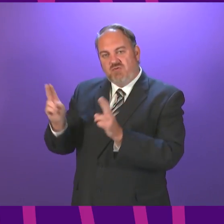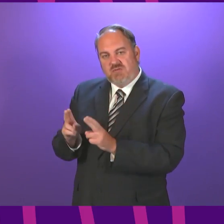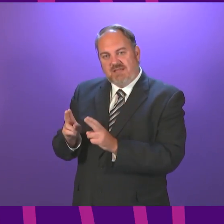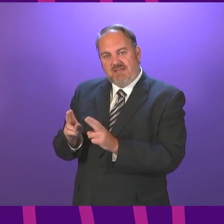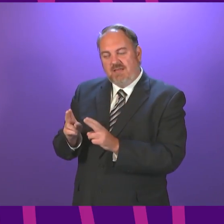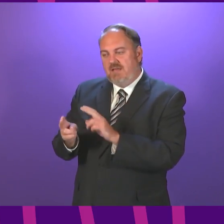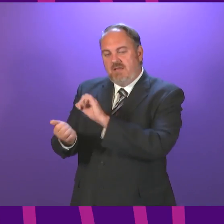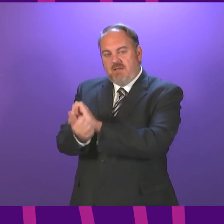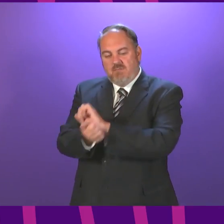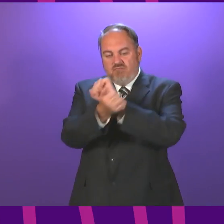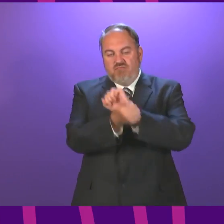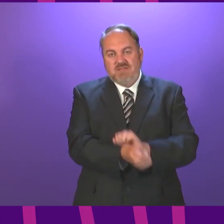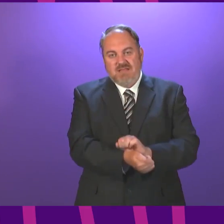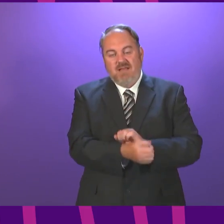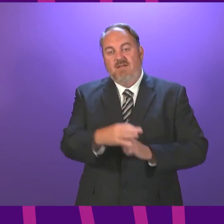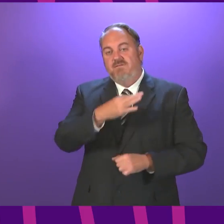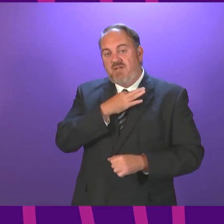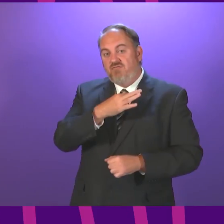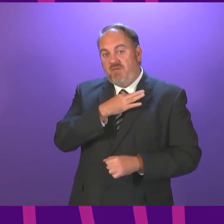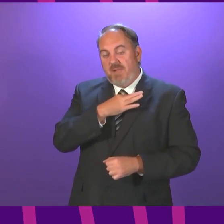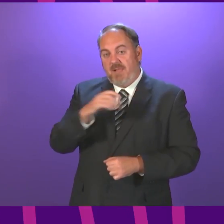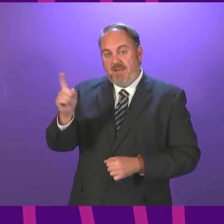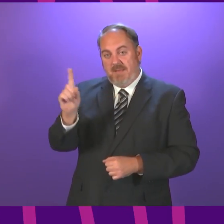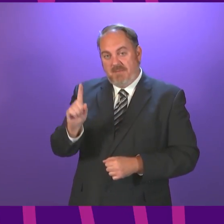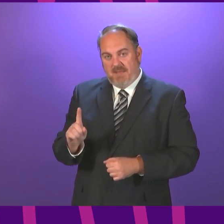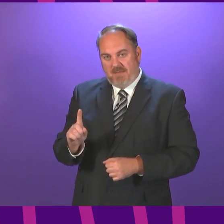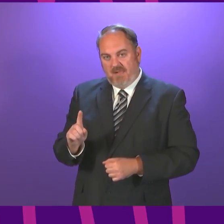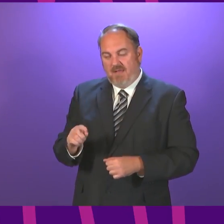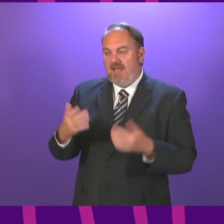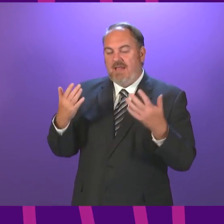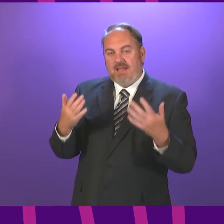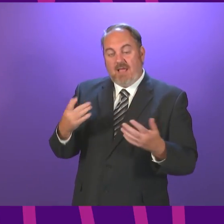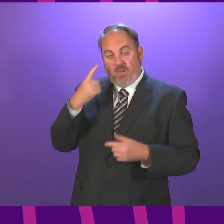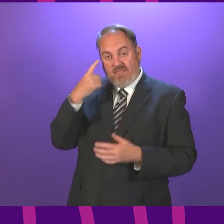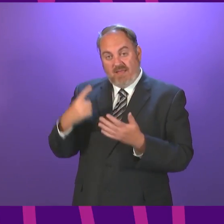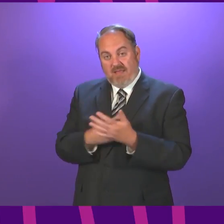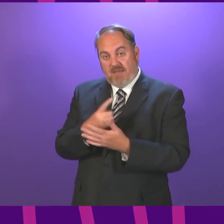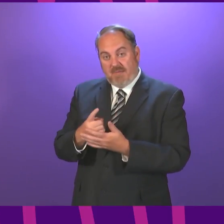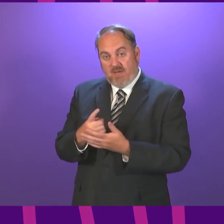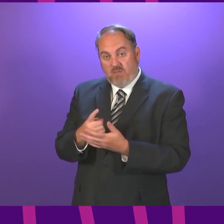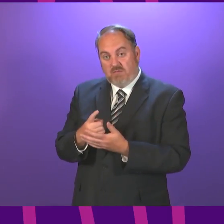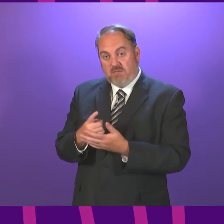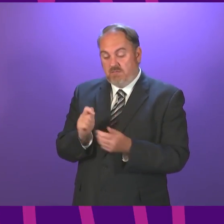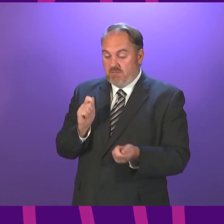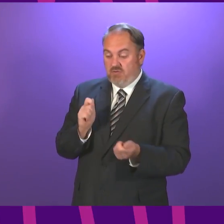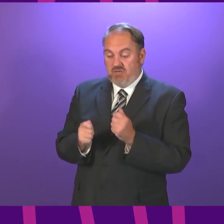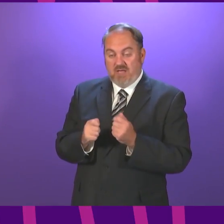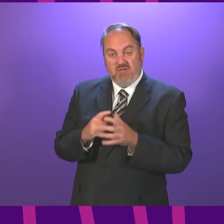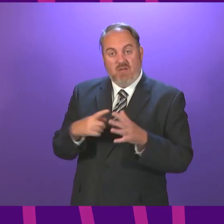that decriminalisation is under consideration by the task force, how will ministers take